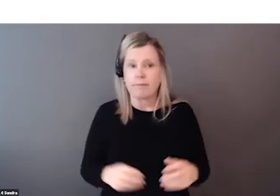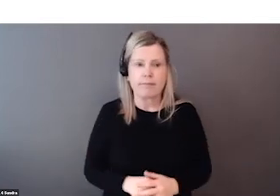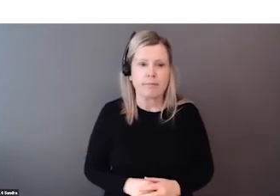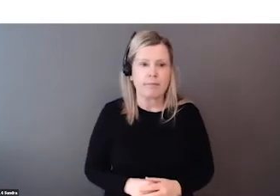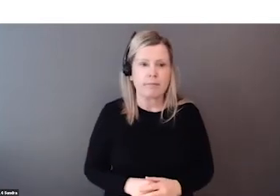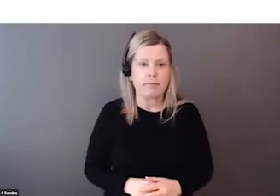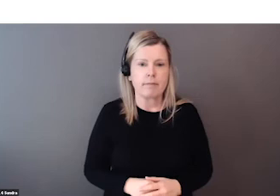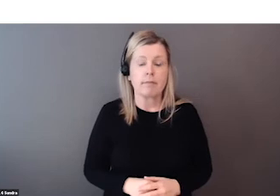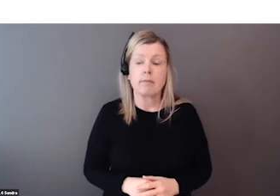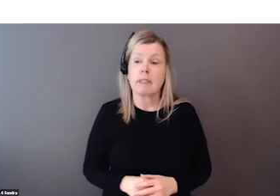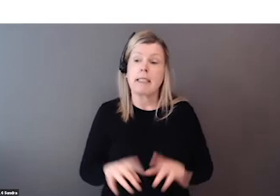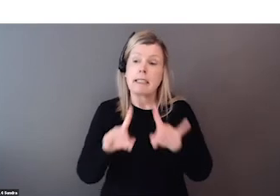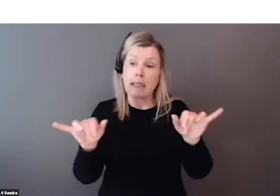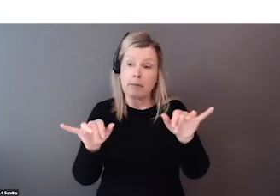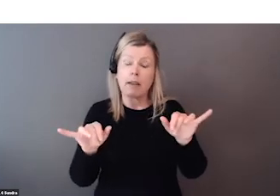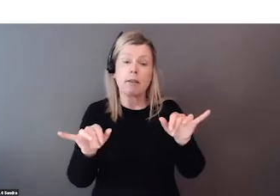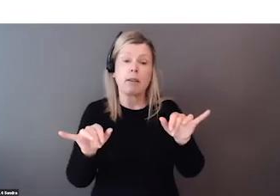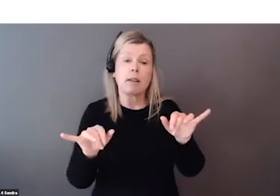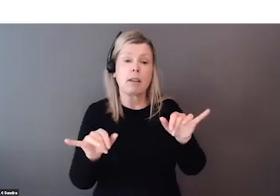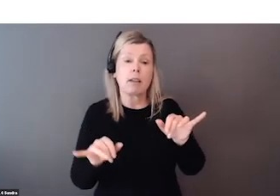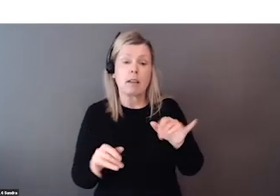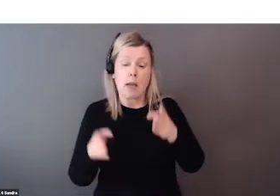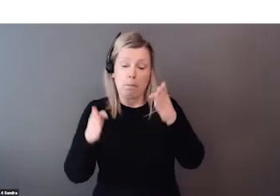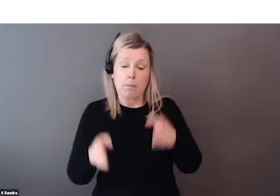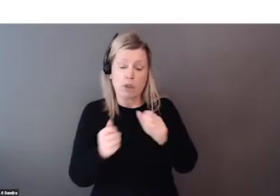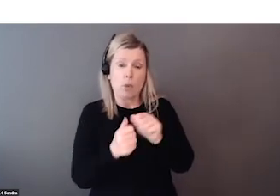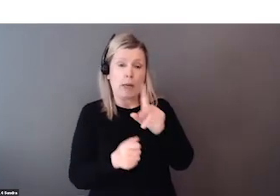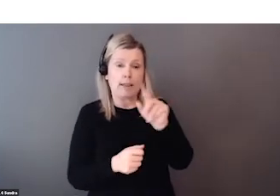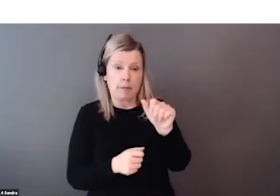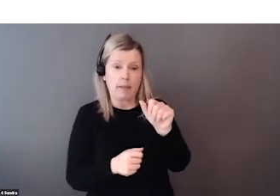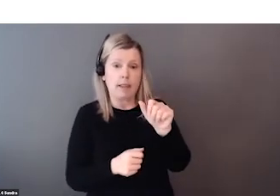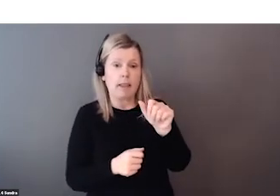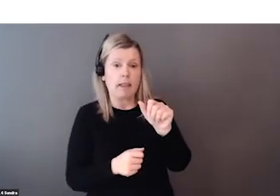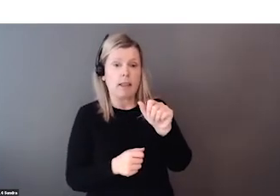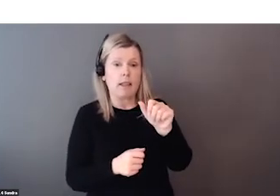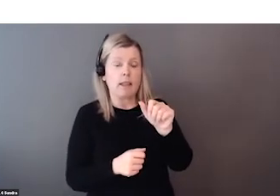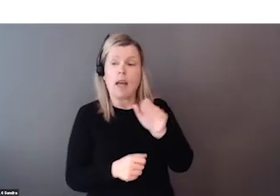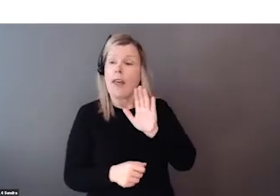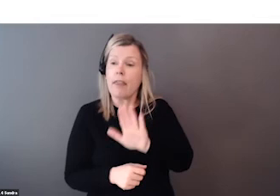To make things worse, people experiencing disability are most vulnerable to data abuse and misuse.